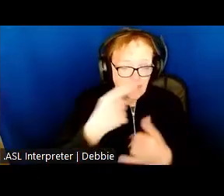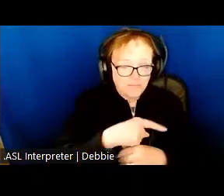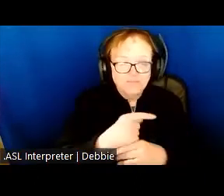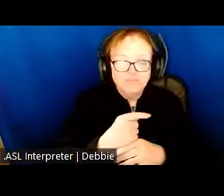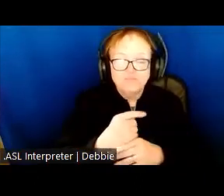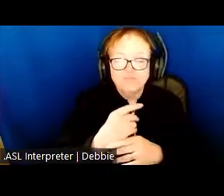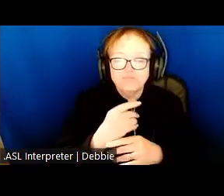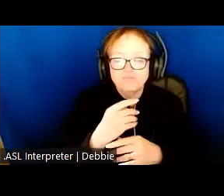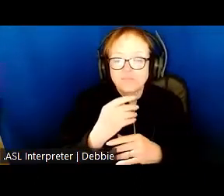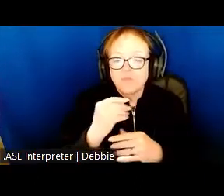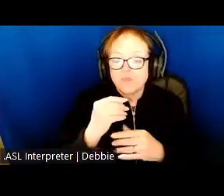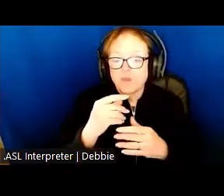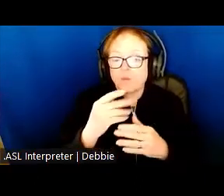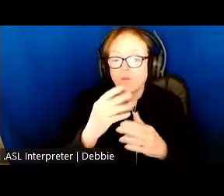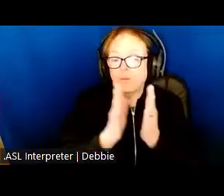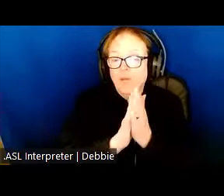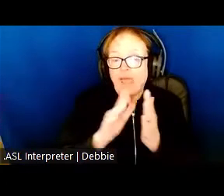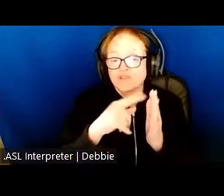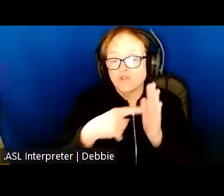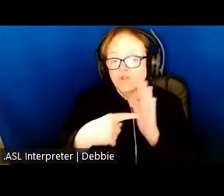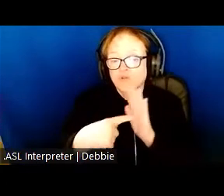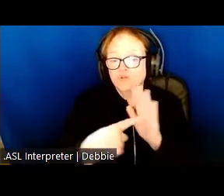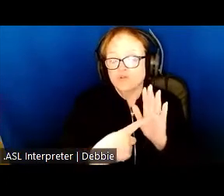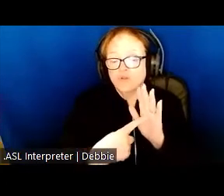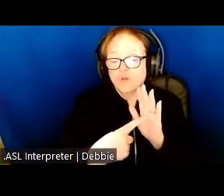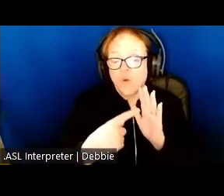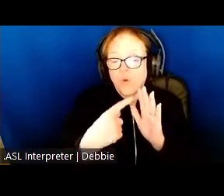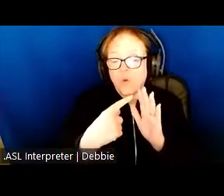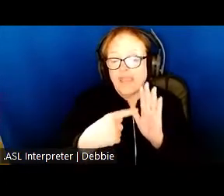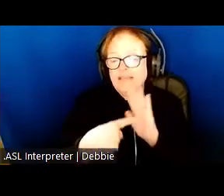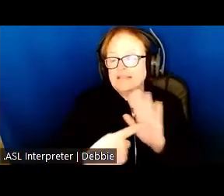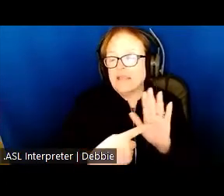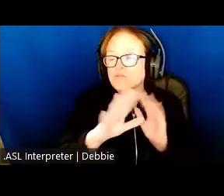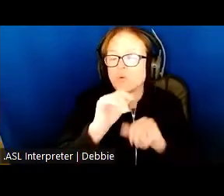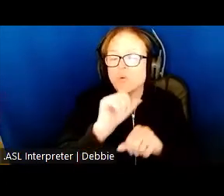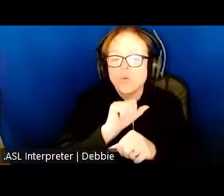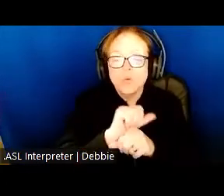of your work from the past four years. In order to be eligible for the program, you